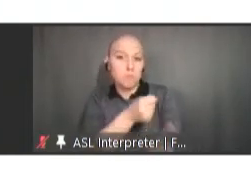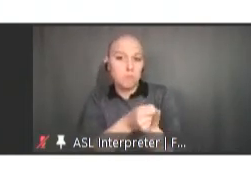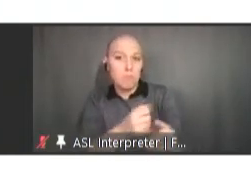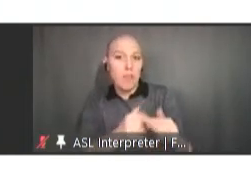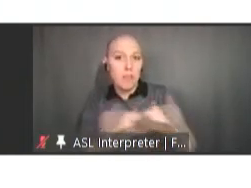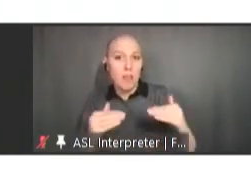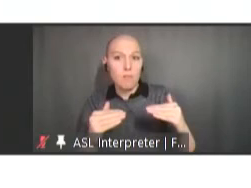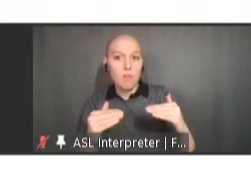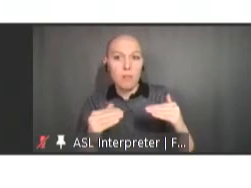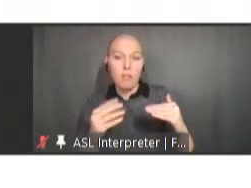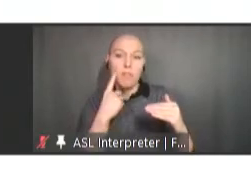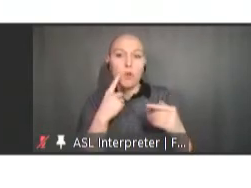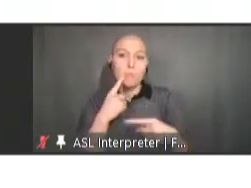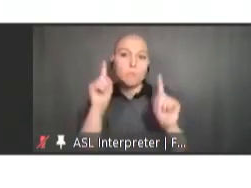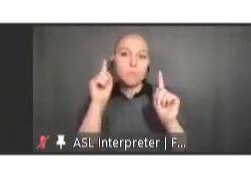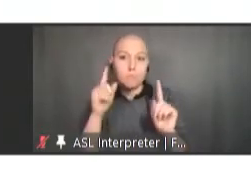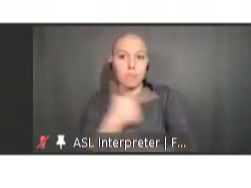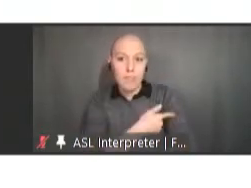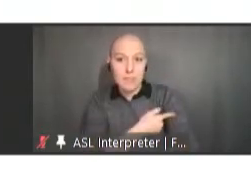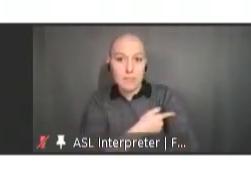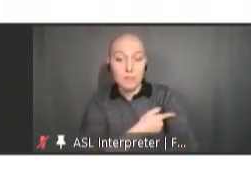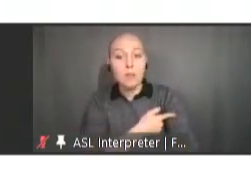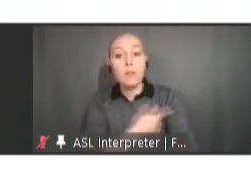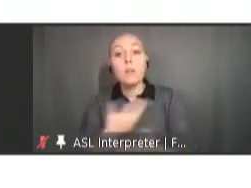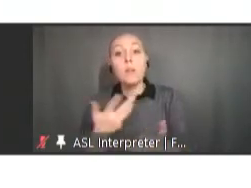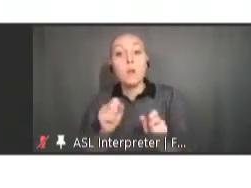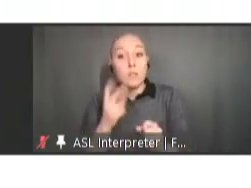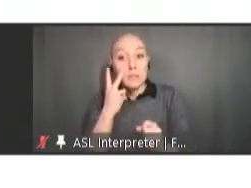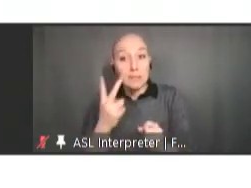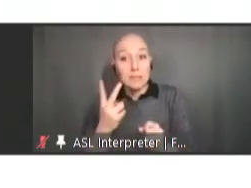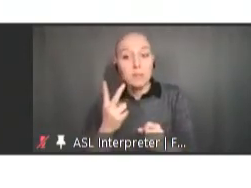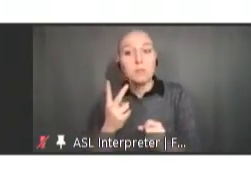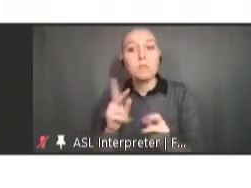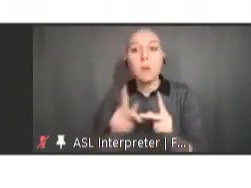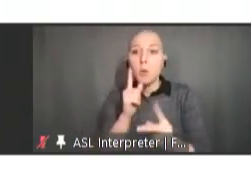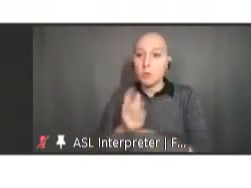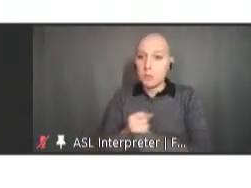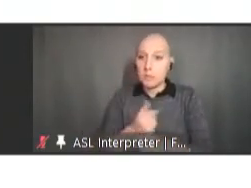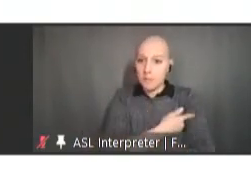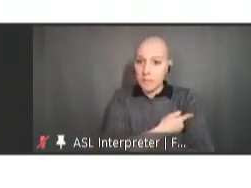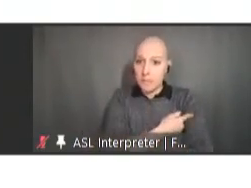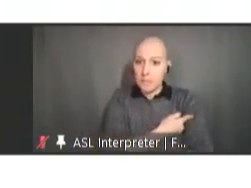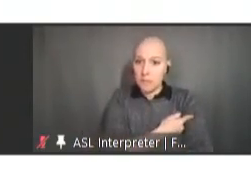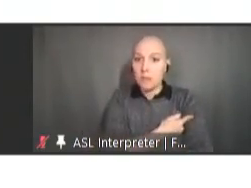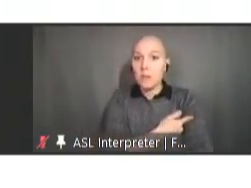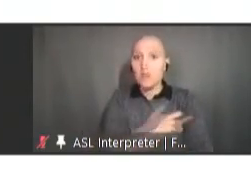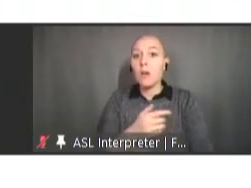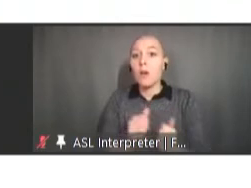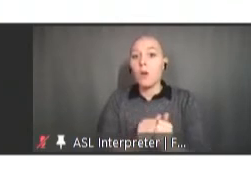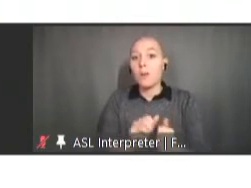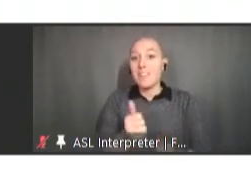What you can see is vaccinees with lower titers of 10 international units have the estimated vaccine